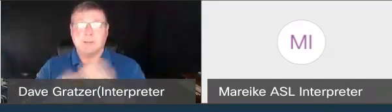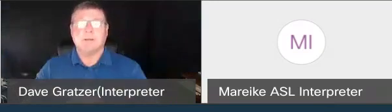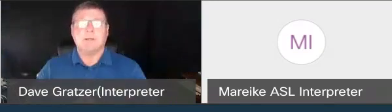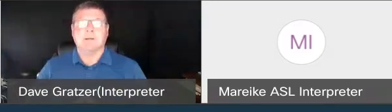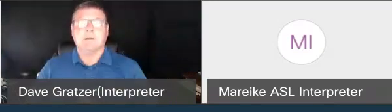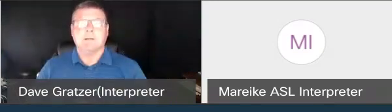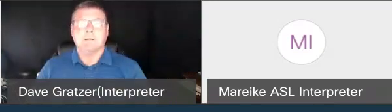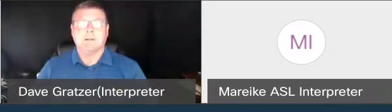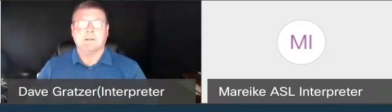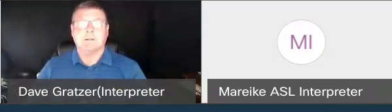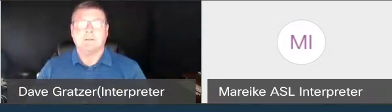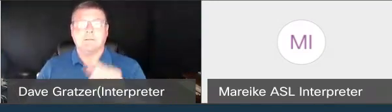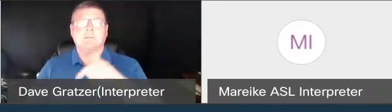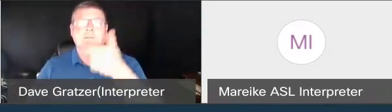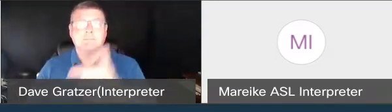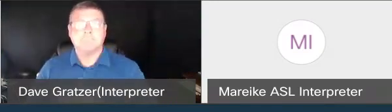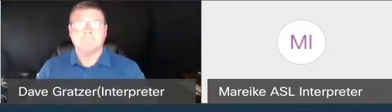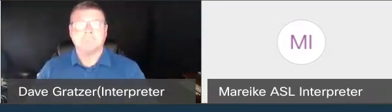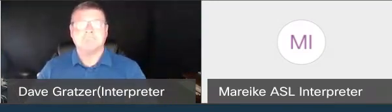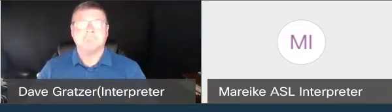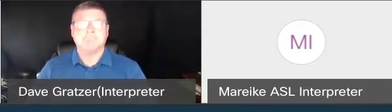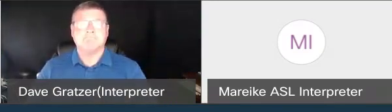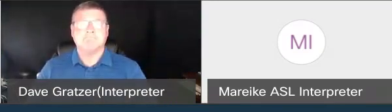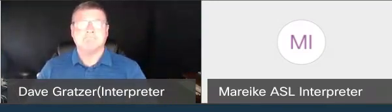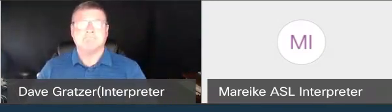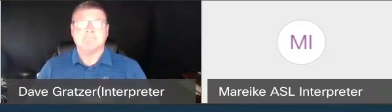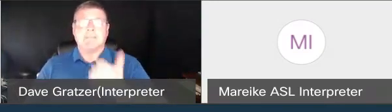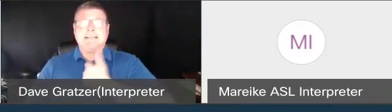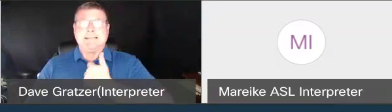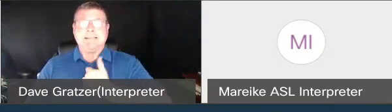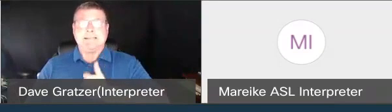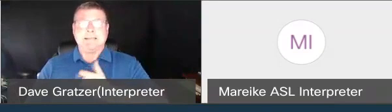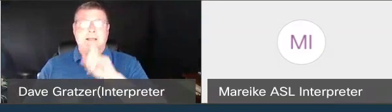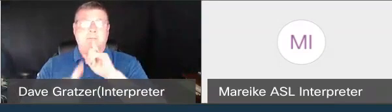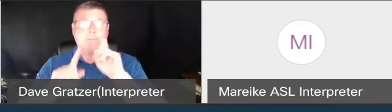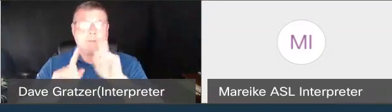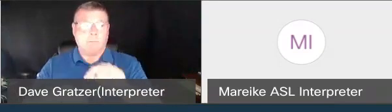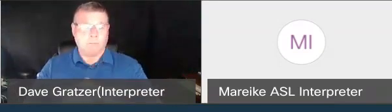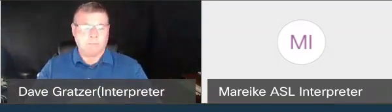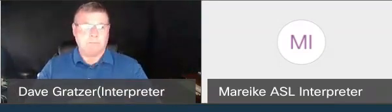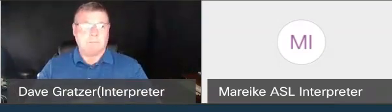well, let's go next to, uh, self-reported housing. Um, this population, as I've mentioned,